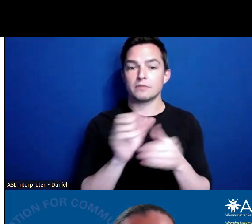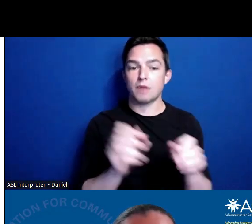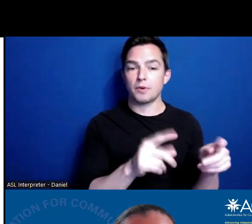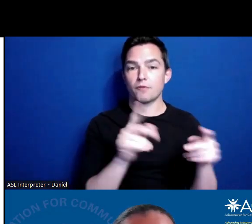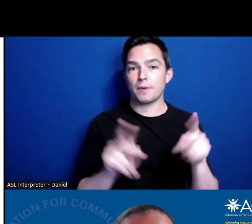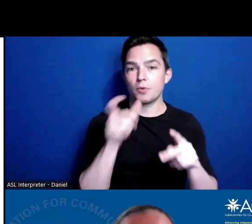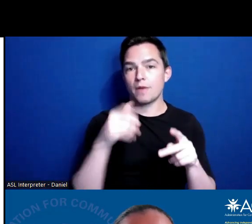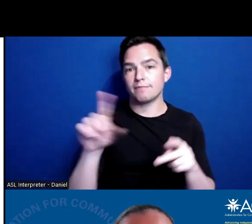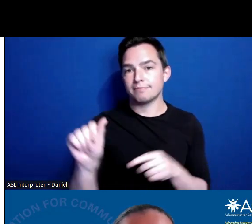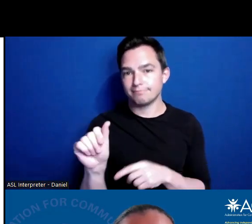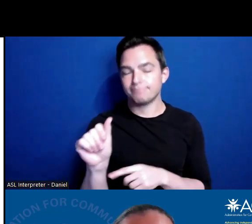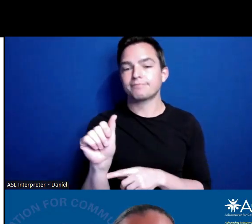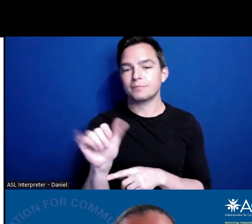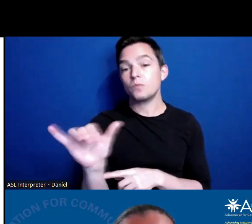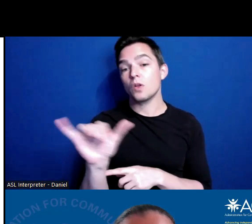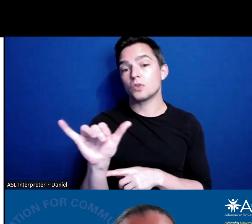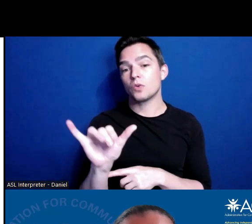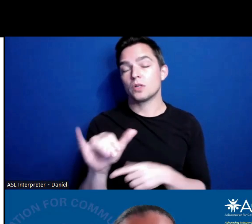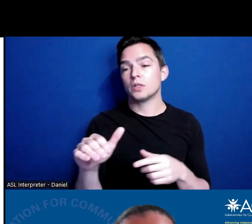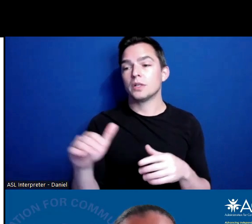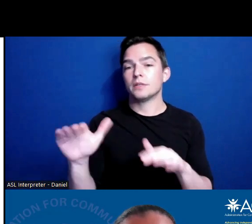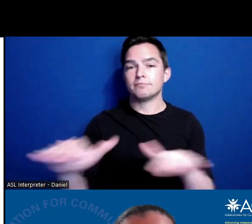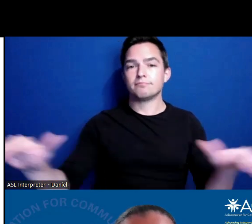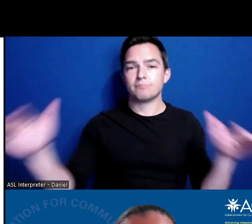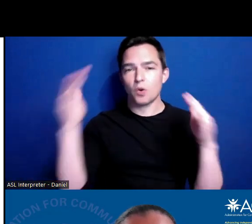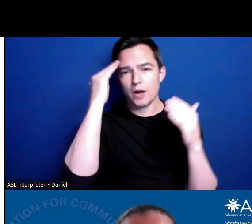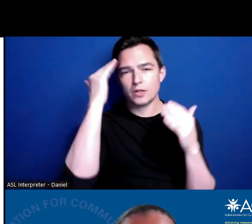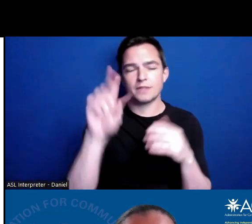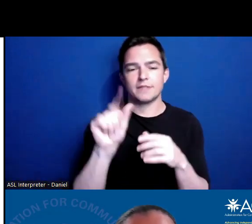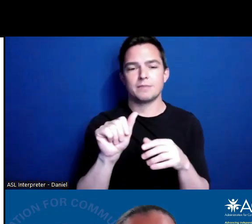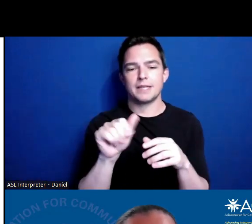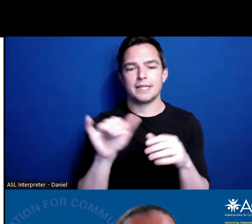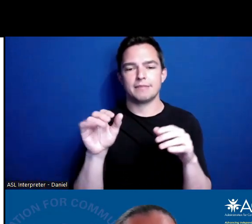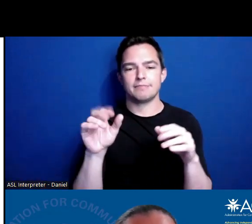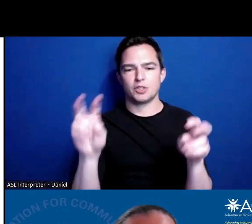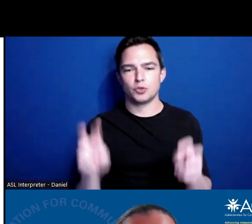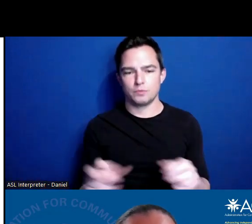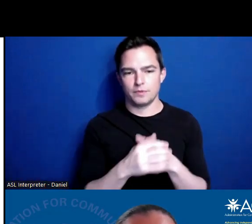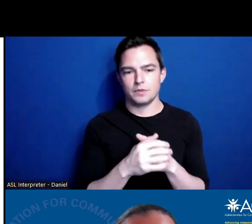disabilities, as well as raising awareness about disability issues. These centers are also highly